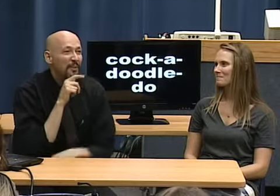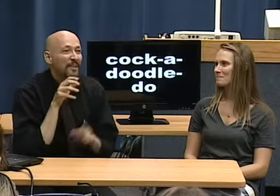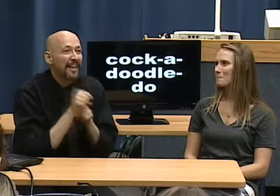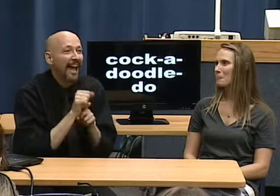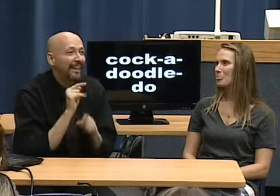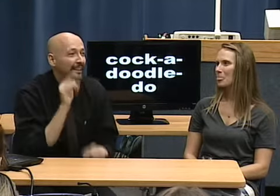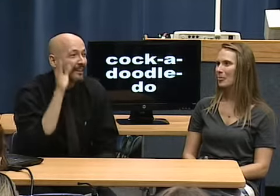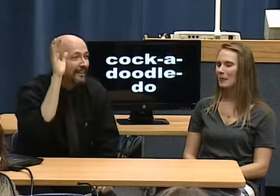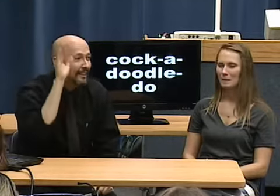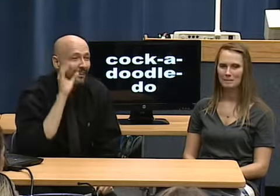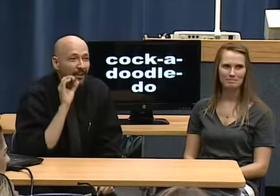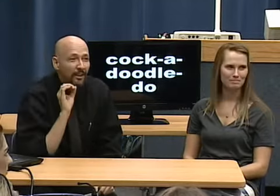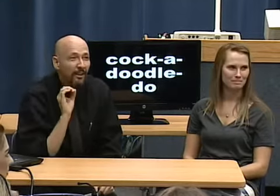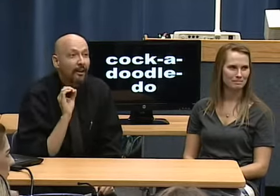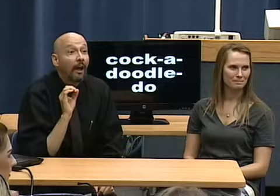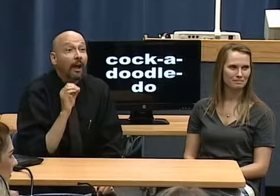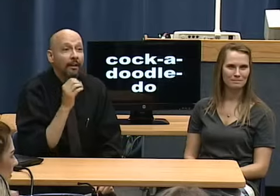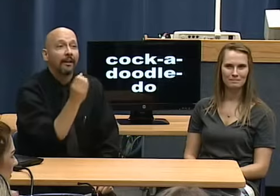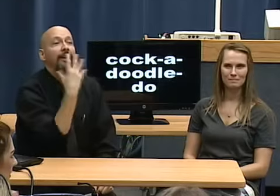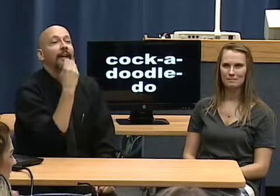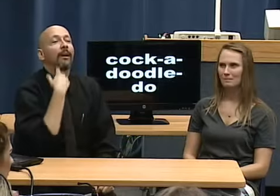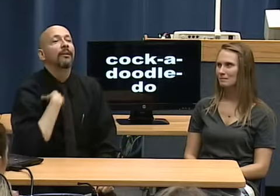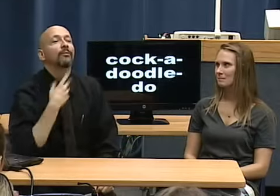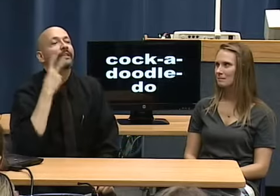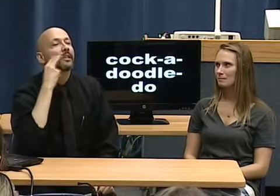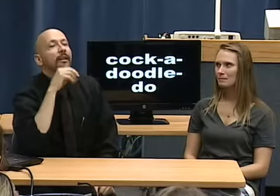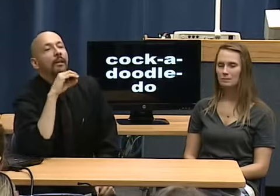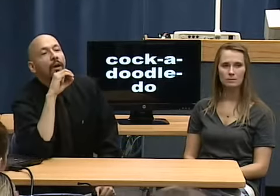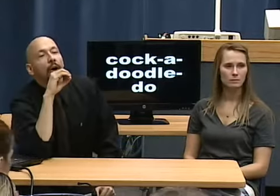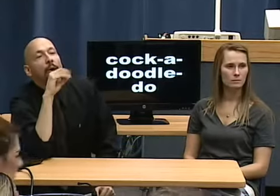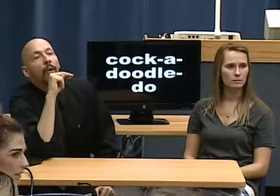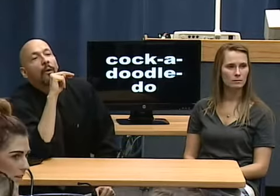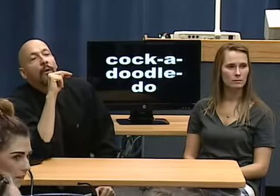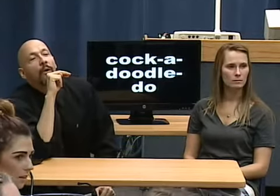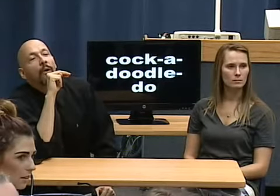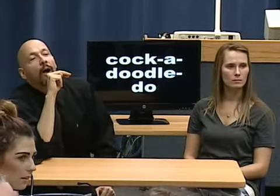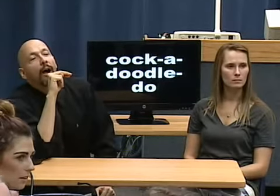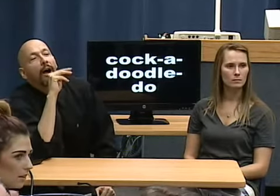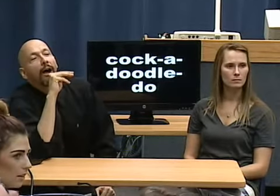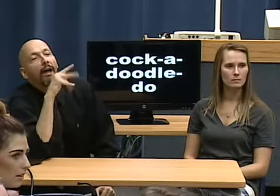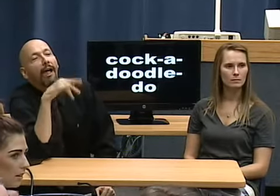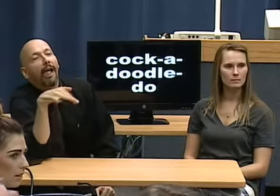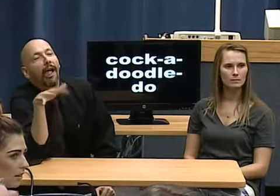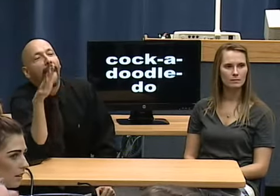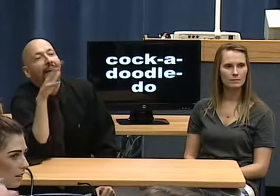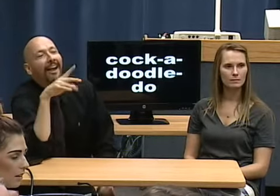Who caught that, raise your hand. Show me, let me see. O...N...M... blah.